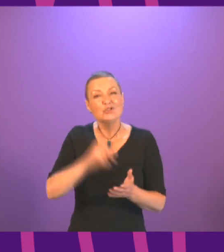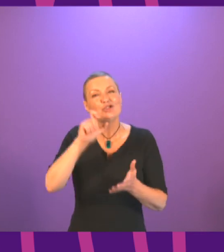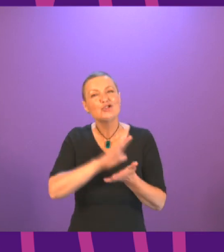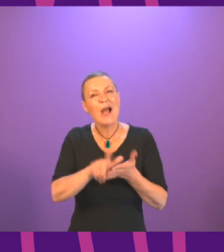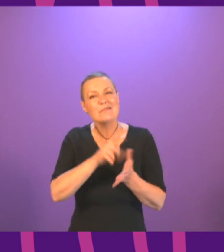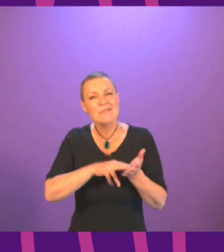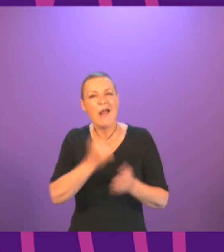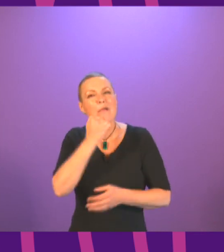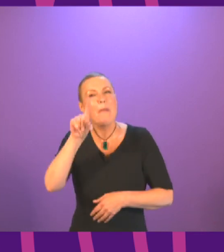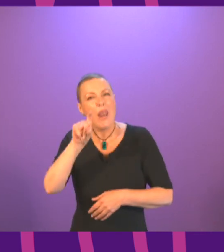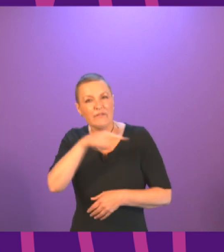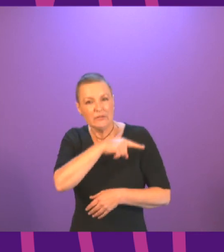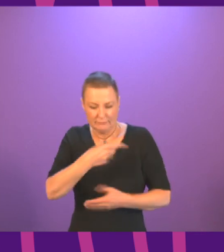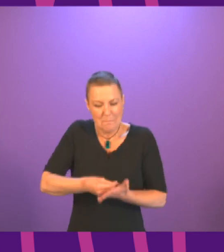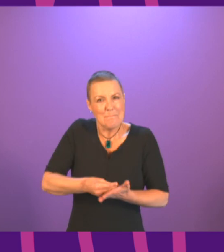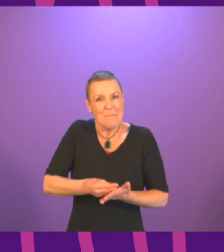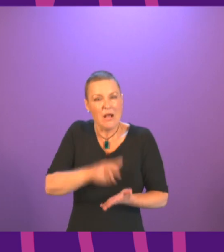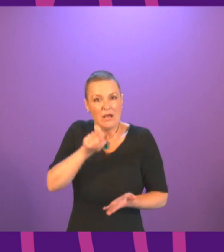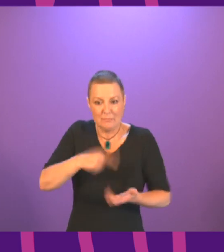because, obviously, I have been in the chamber. I look forward to seeing that detail as soon